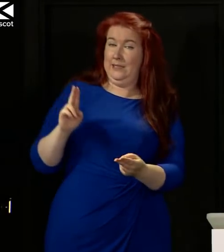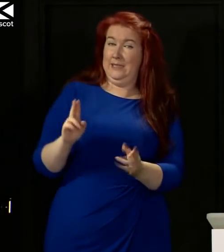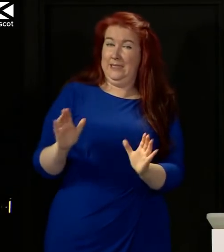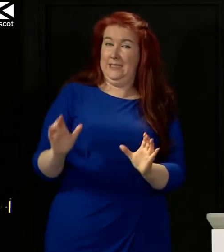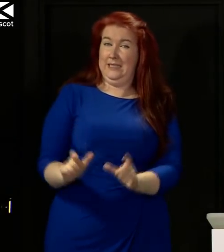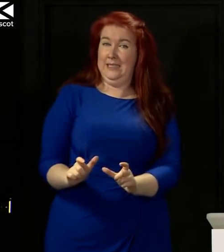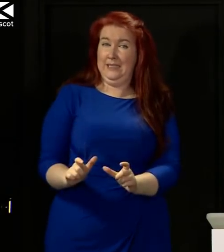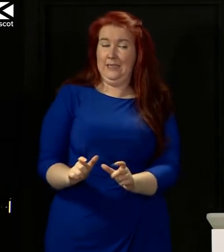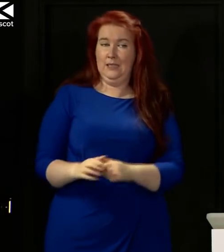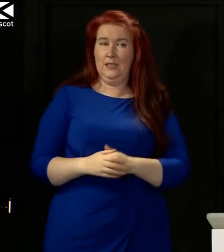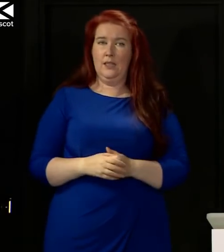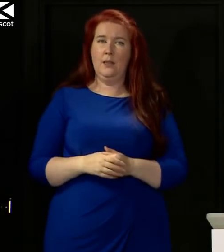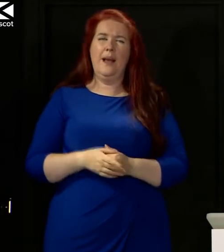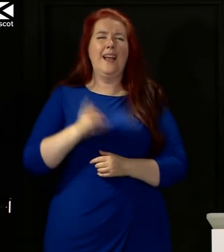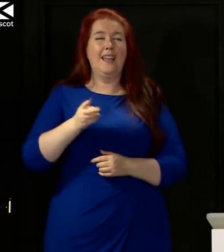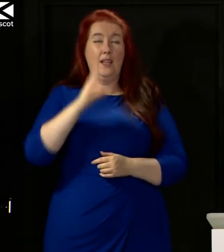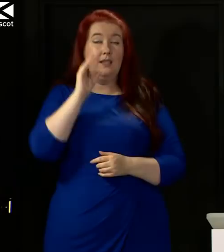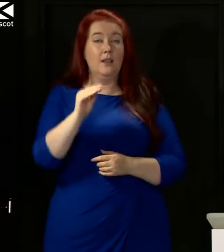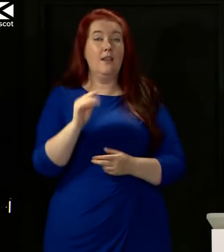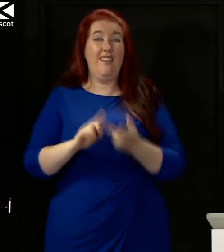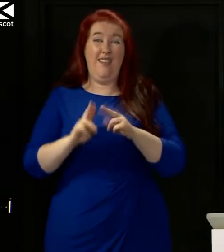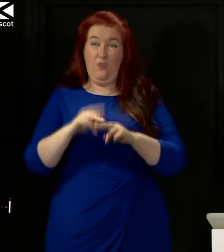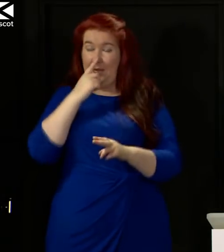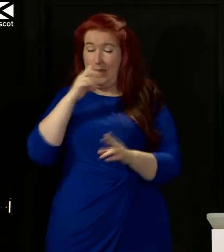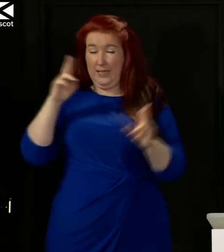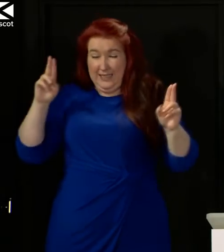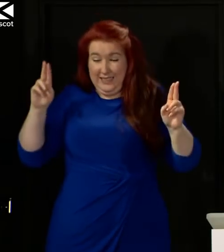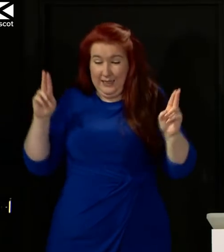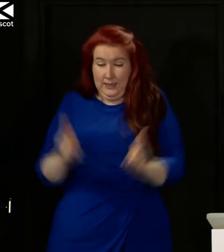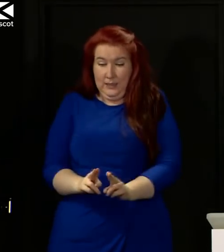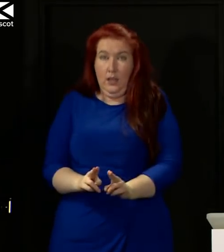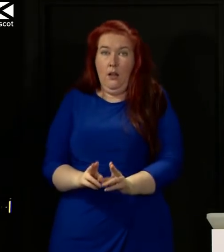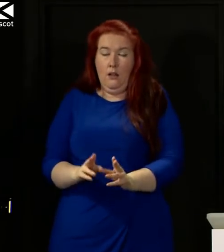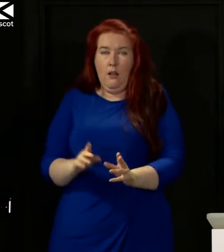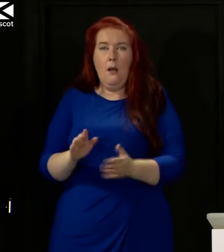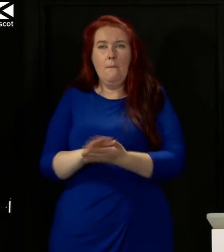I make this point, the closer to that level we get, the more latitude we give ourselves